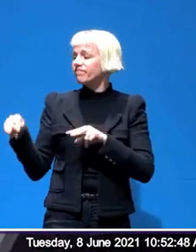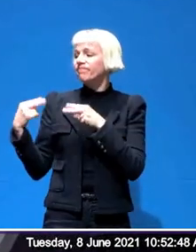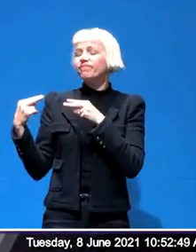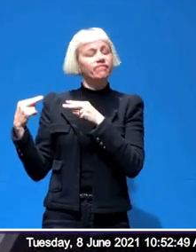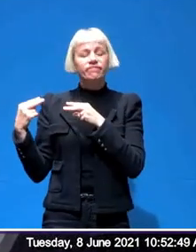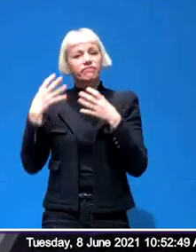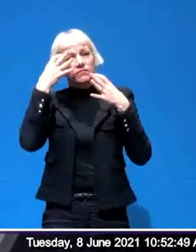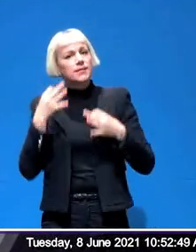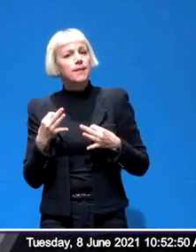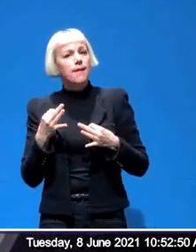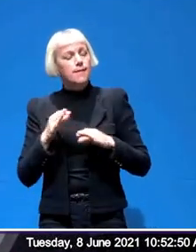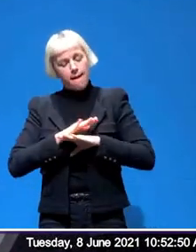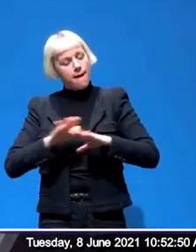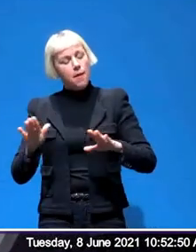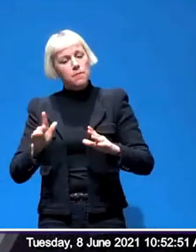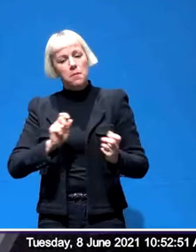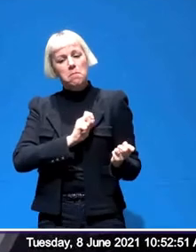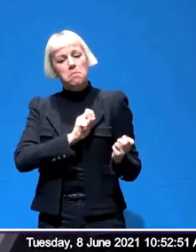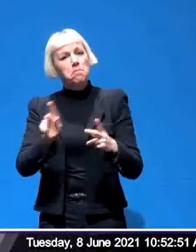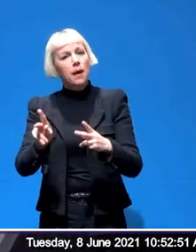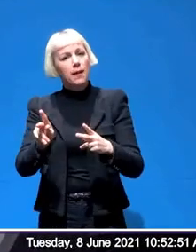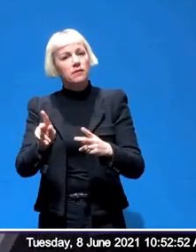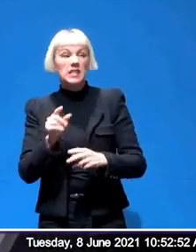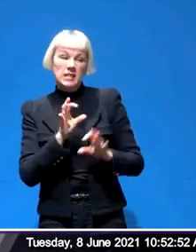either to live --- especially not to live at N Street.